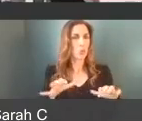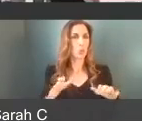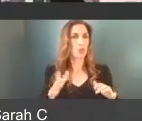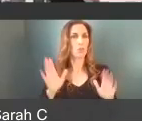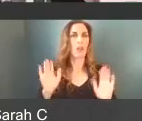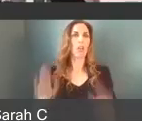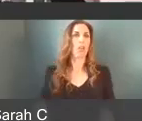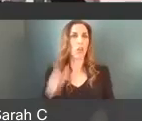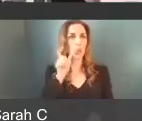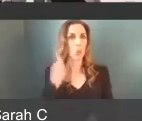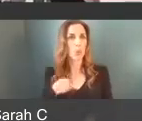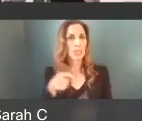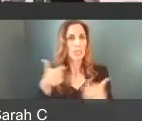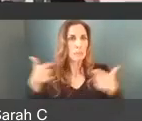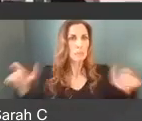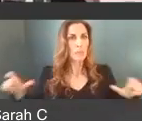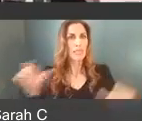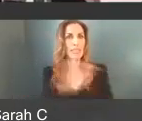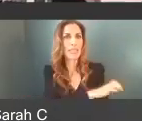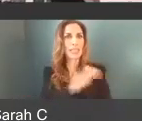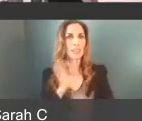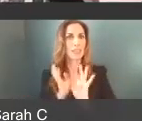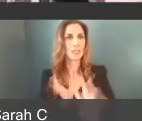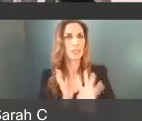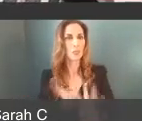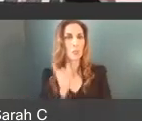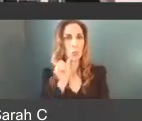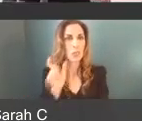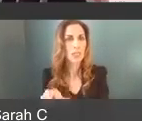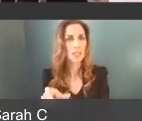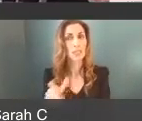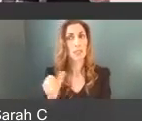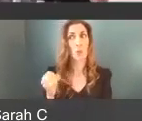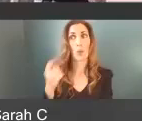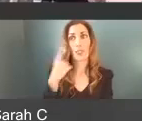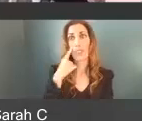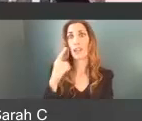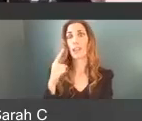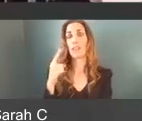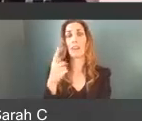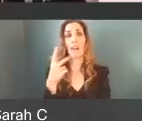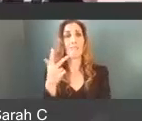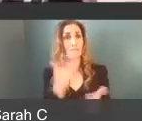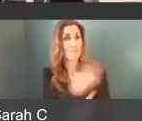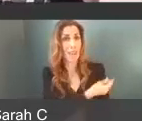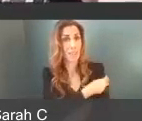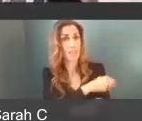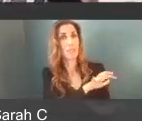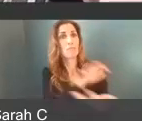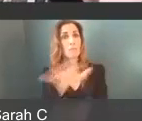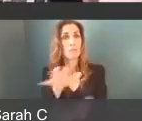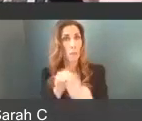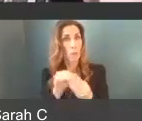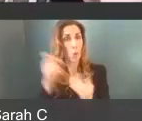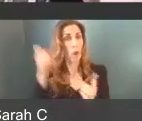So at this point, do you feel that, you know, aside from the vaccine supply itself growing which is thanks to the federal government, has the Department of Health,